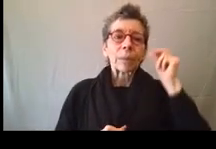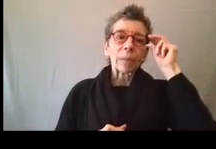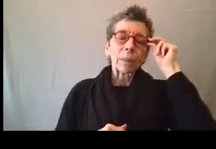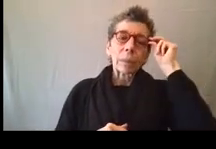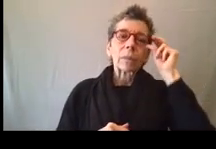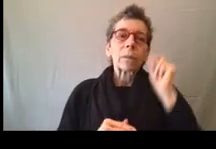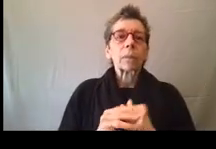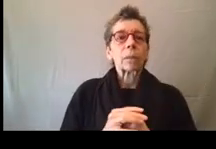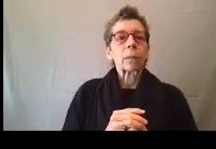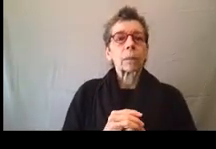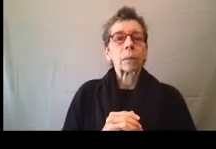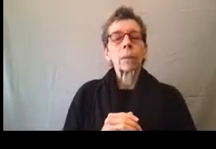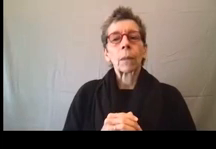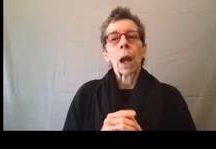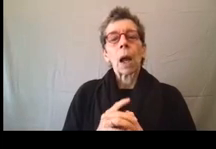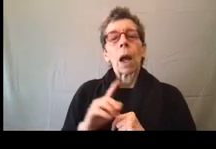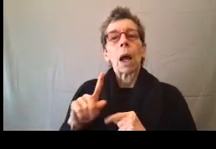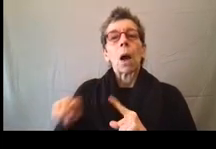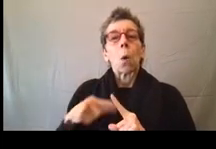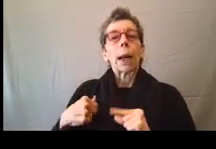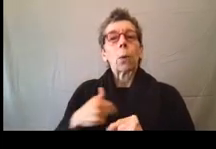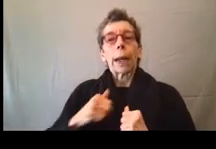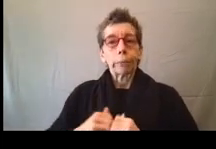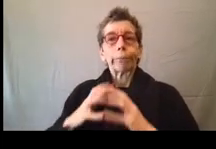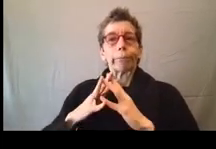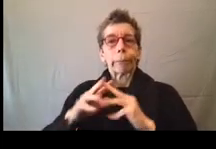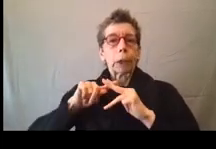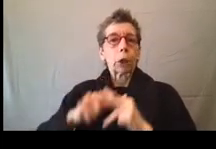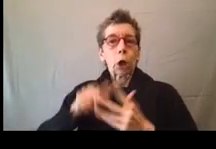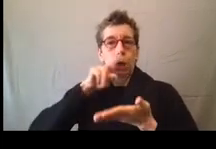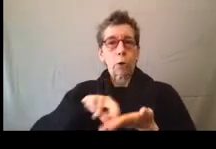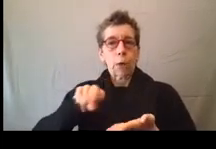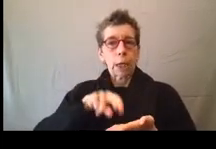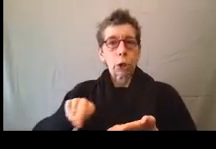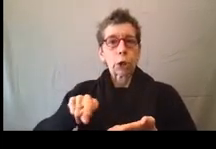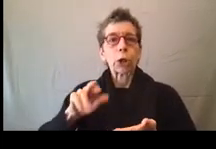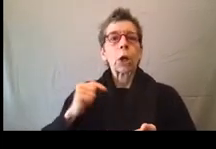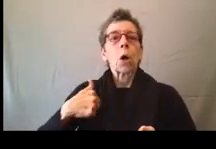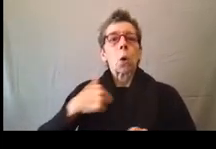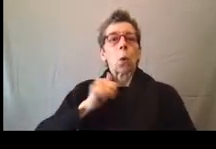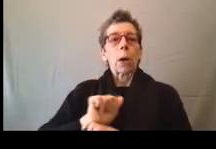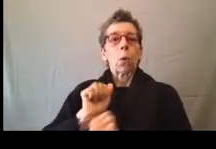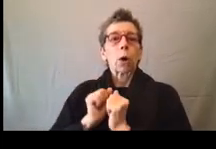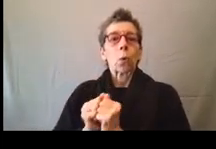So how we started this project is we worked closely with Project Implicit, and they are